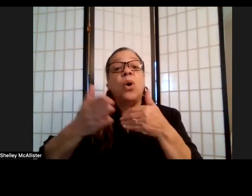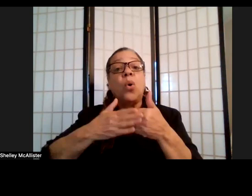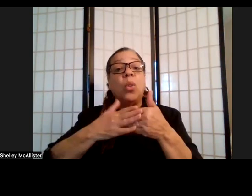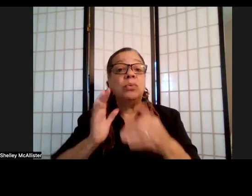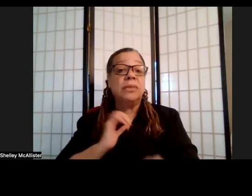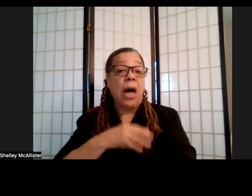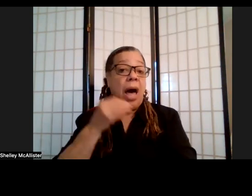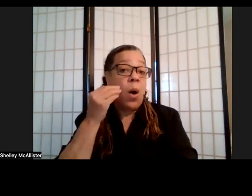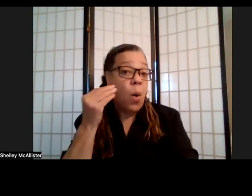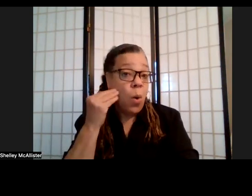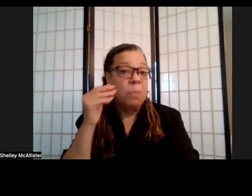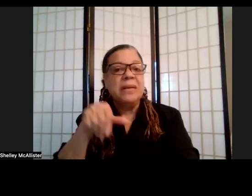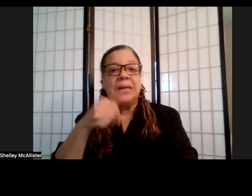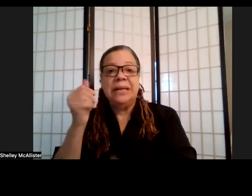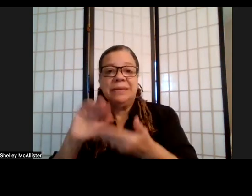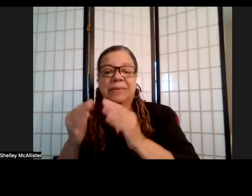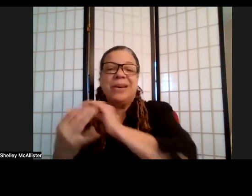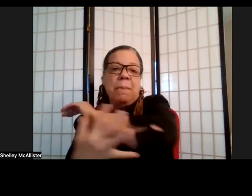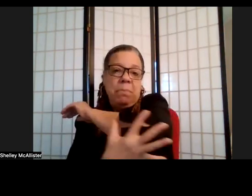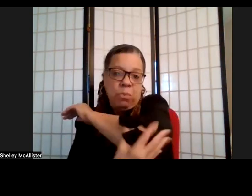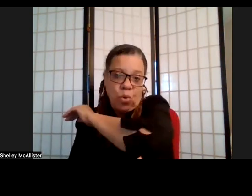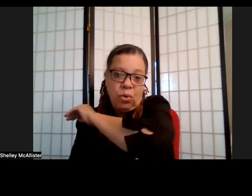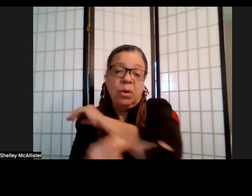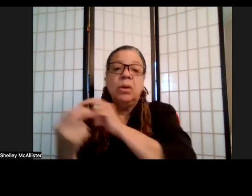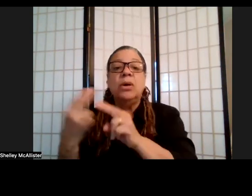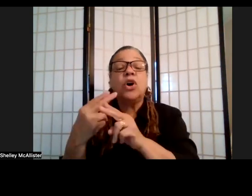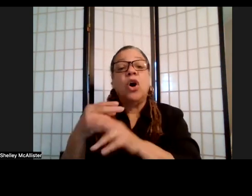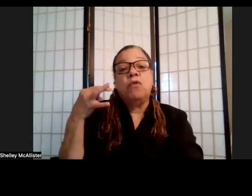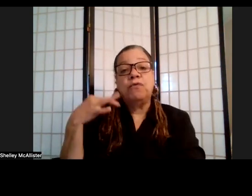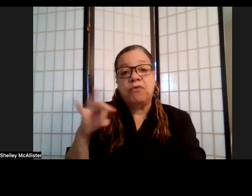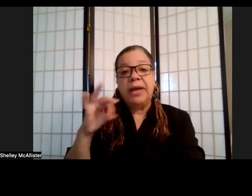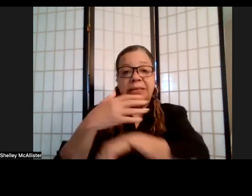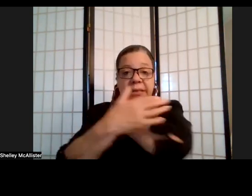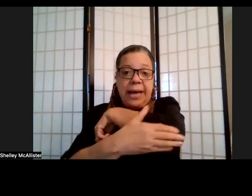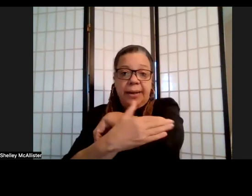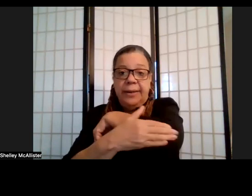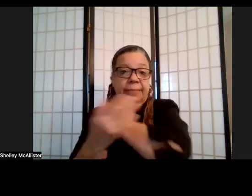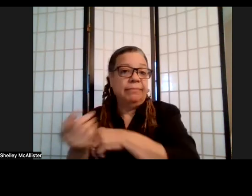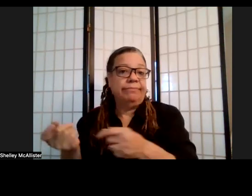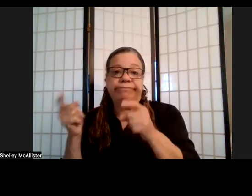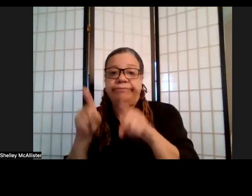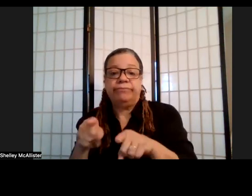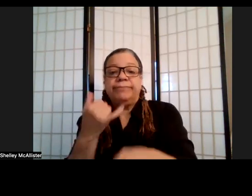there's an urban slum called France Colony. The name of the slum is an accident of history. It is the land that was used to house